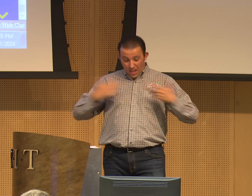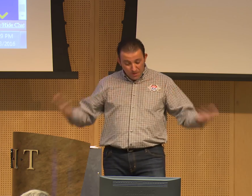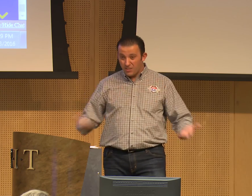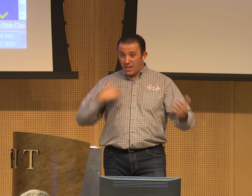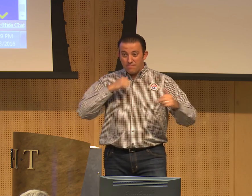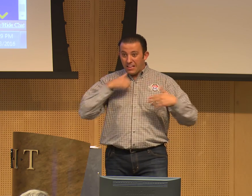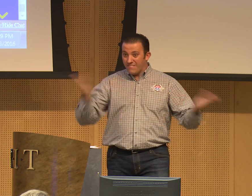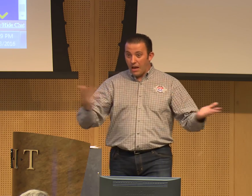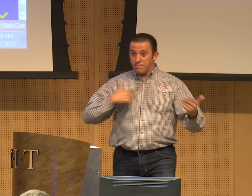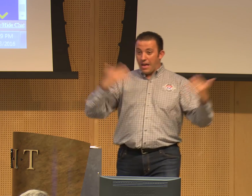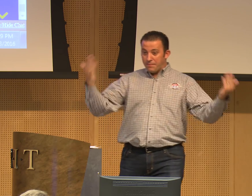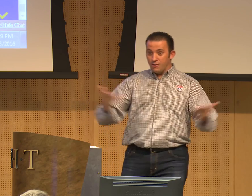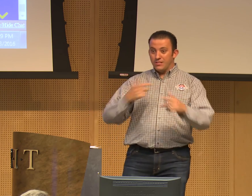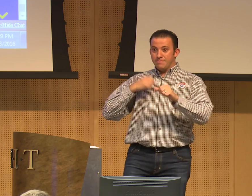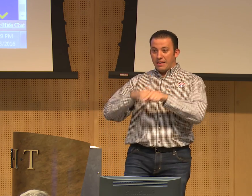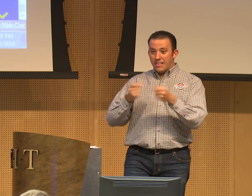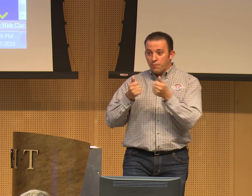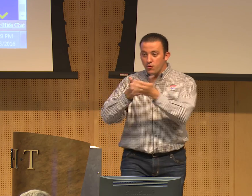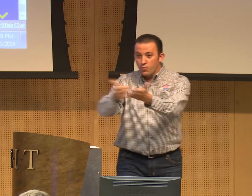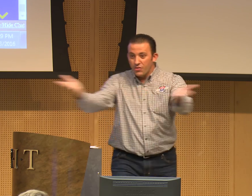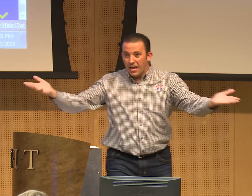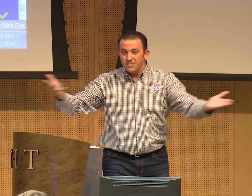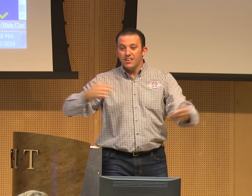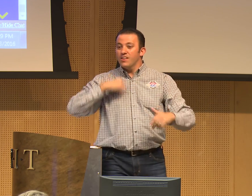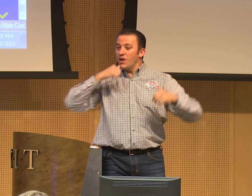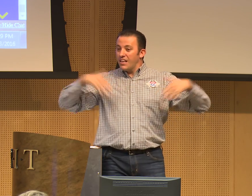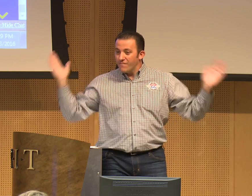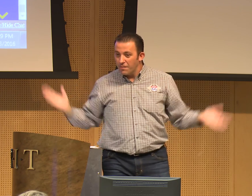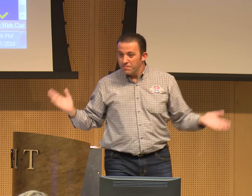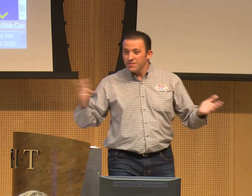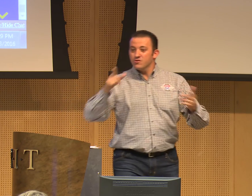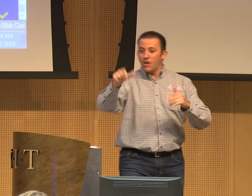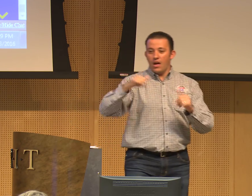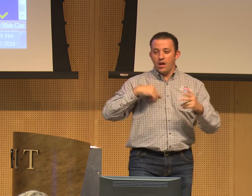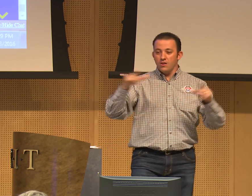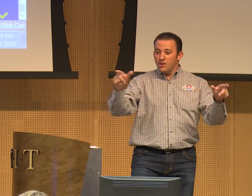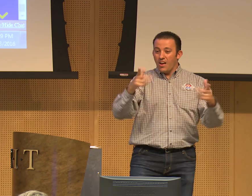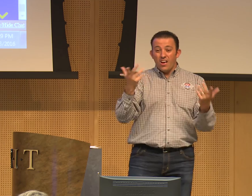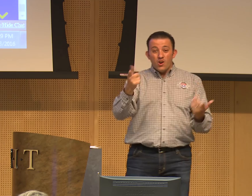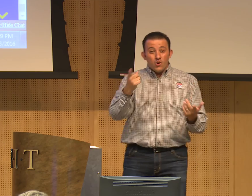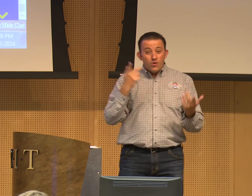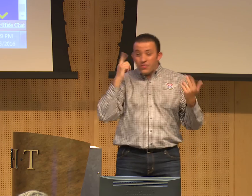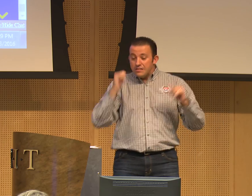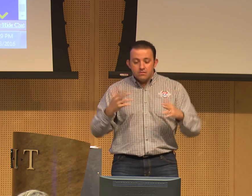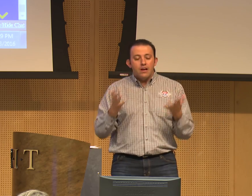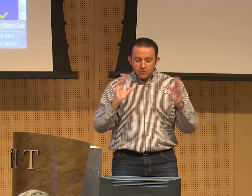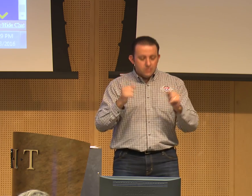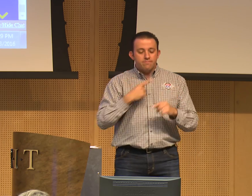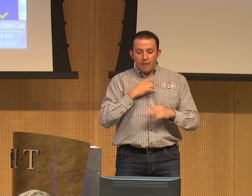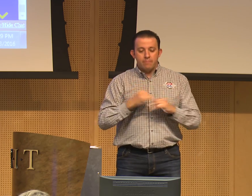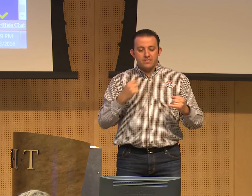I'm still working hard day and night. Spending my time with you, it's about you really learning to hustle, right?